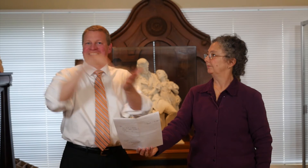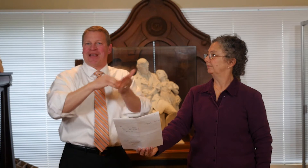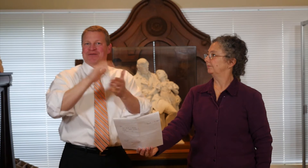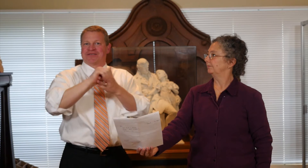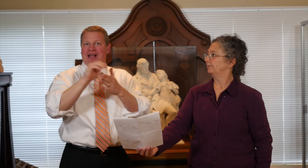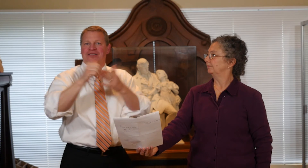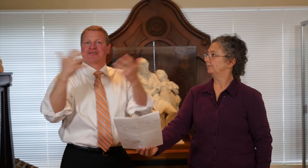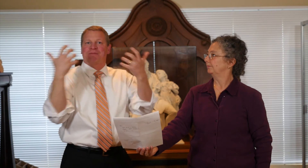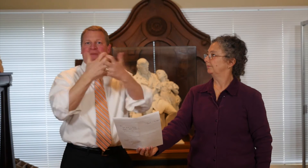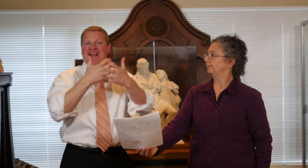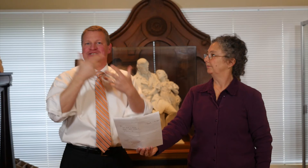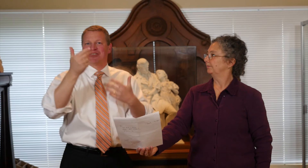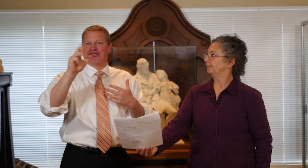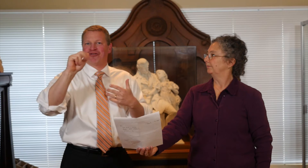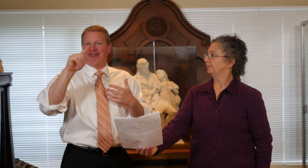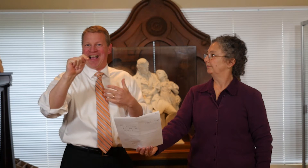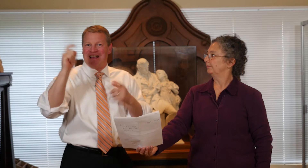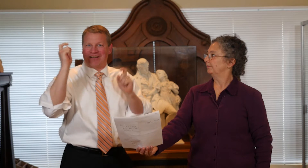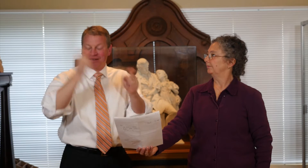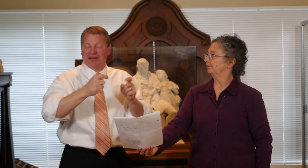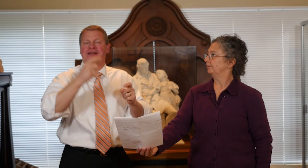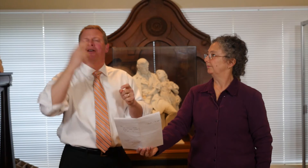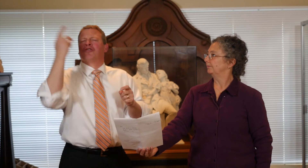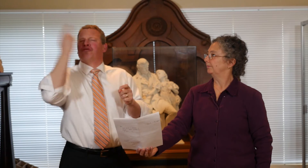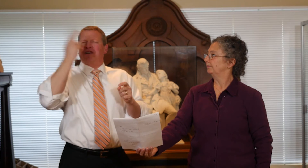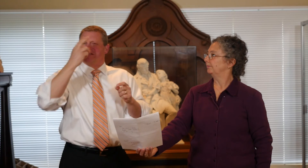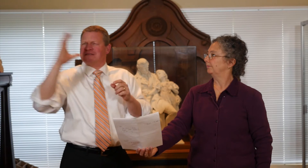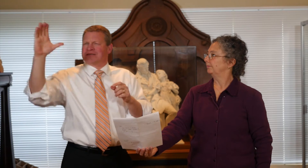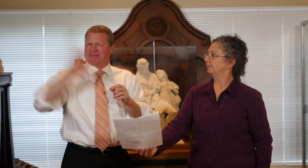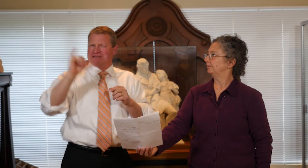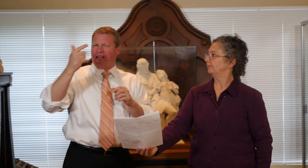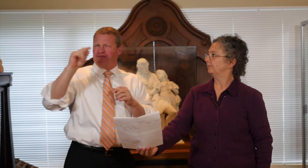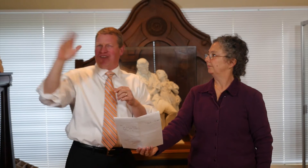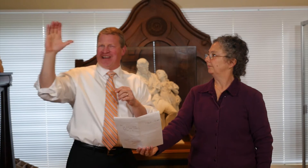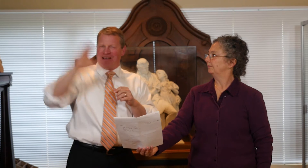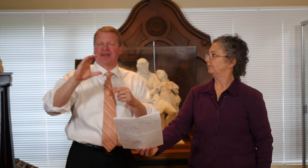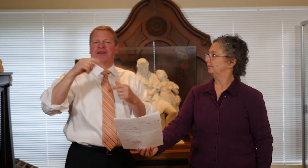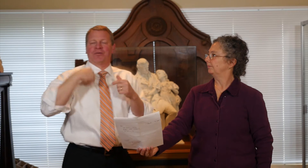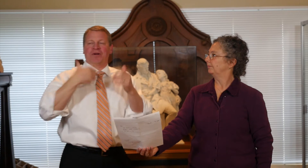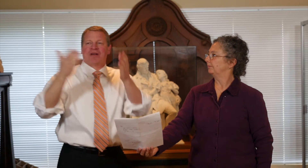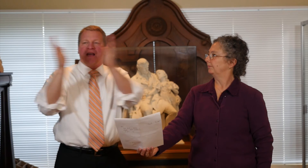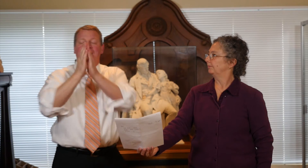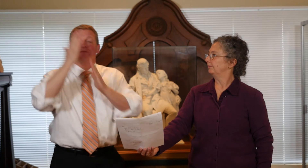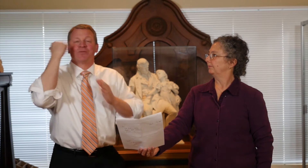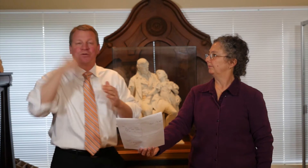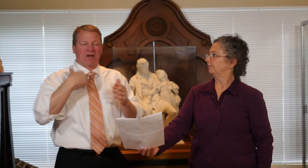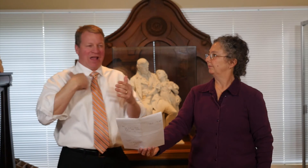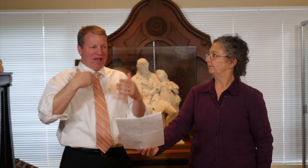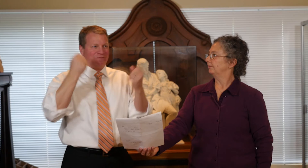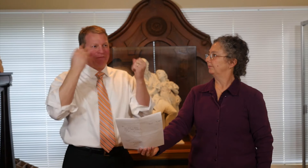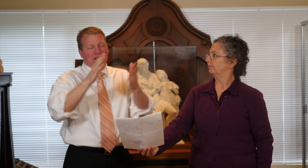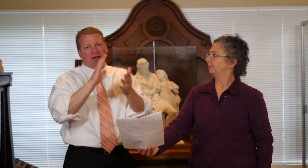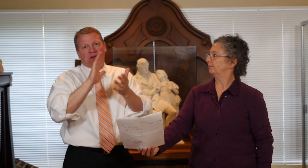a ten thousand dollar matching grant. The reason we were able to secure this because